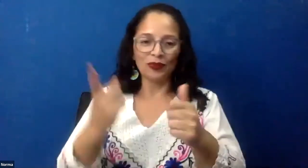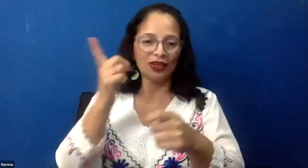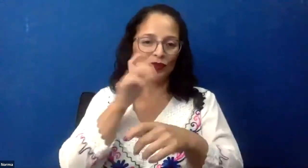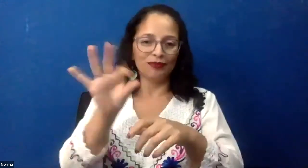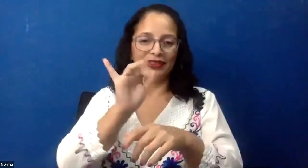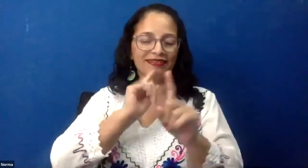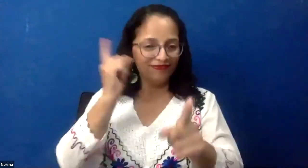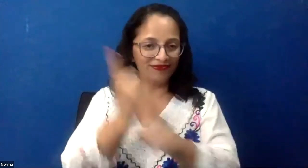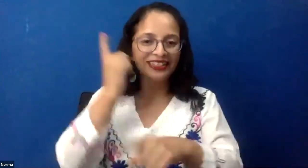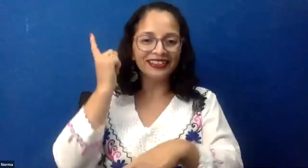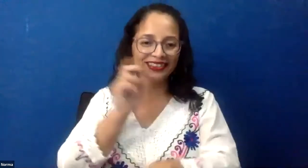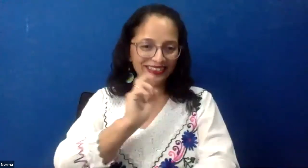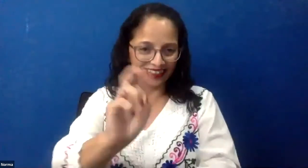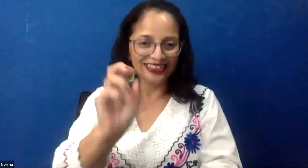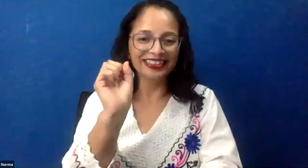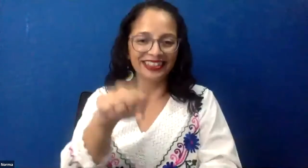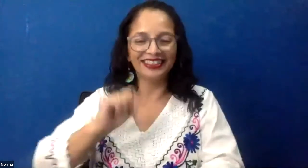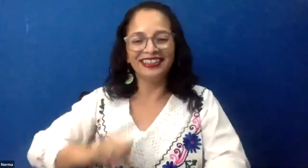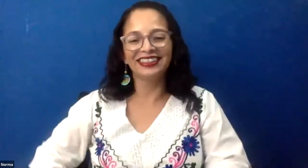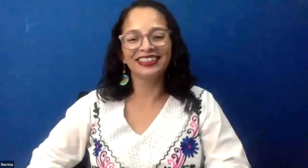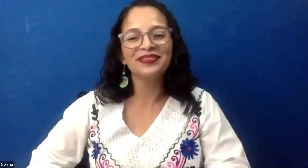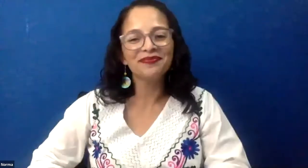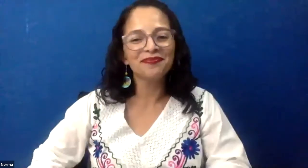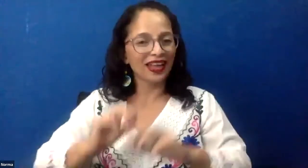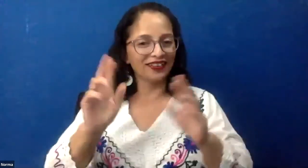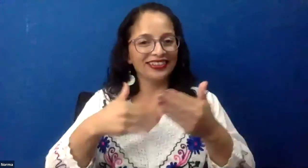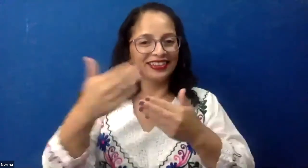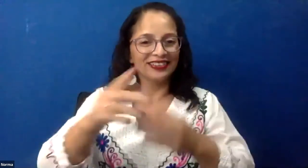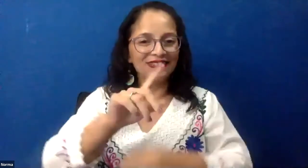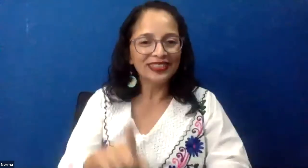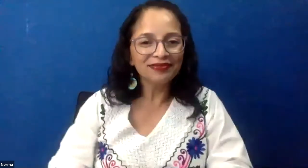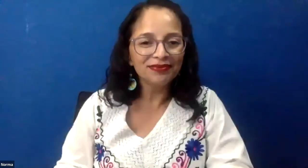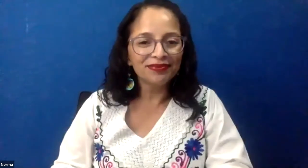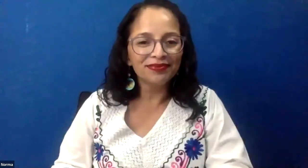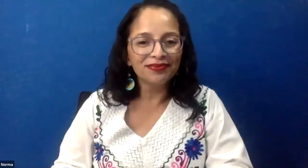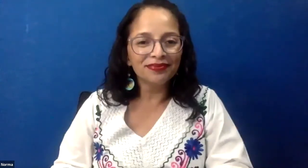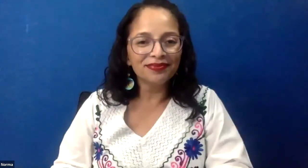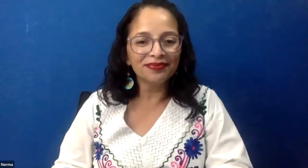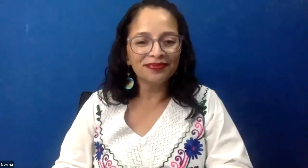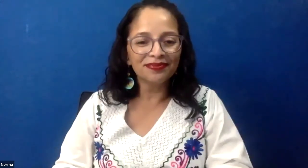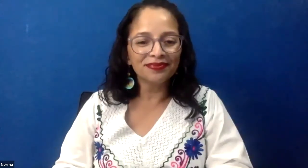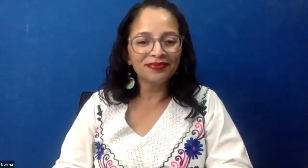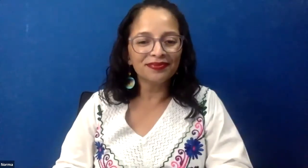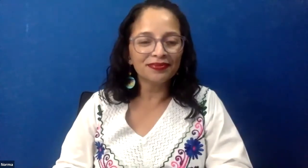the right answer is a snake, yes. Next question.